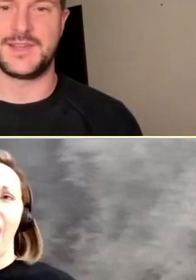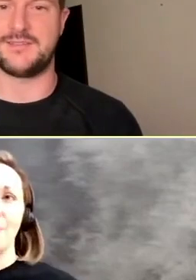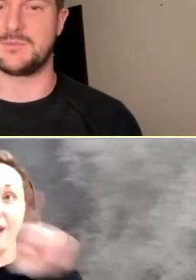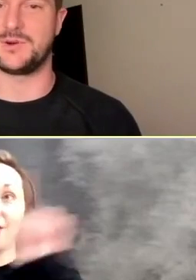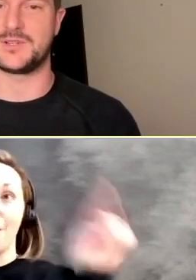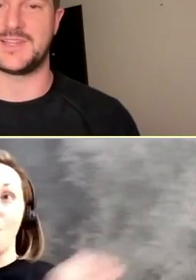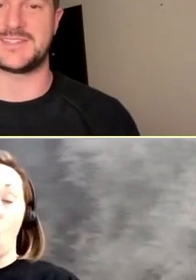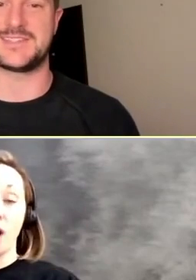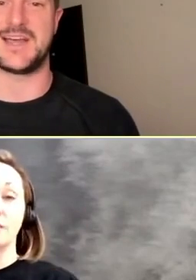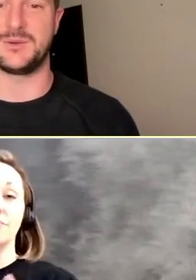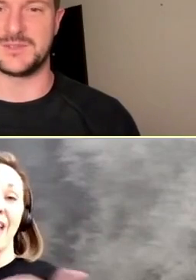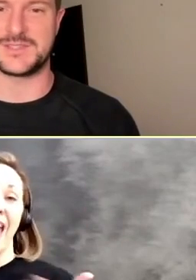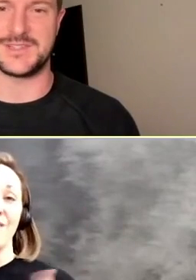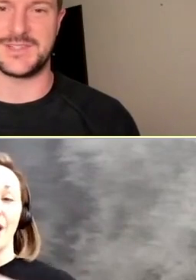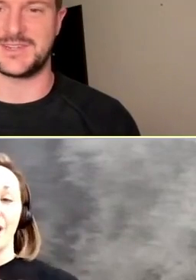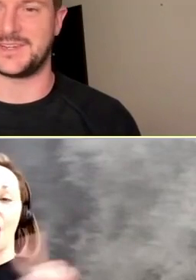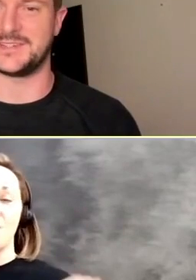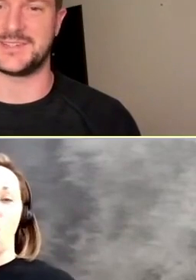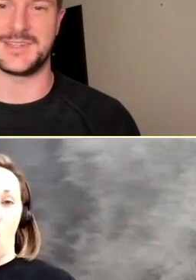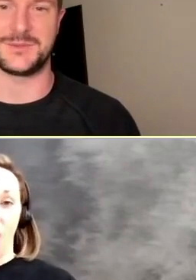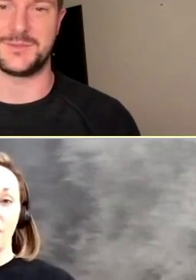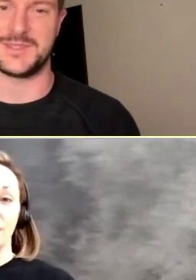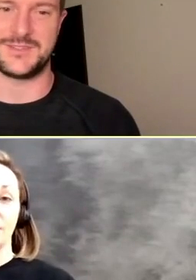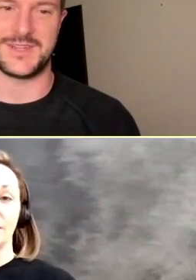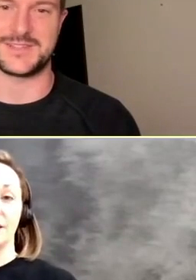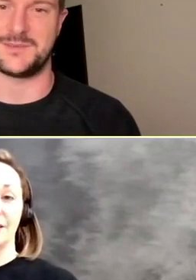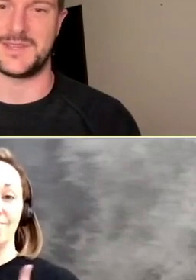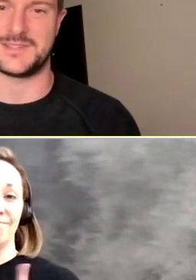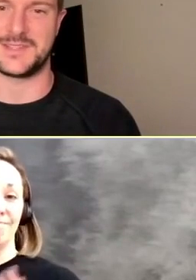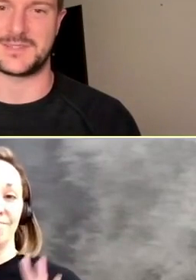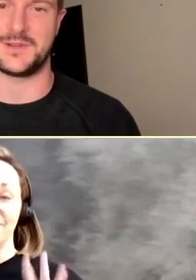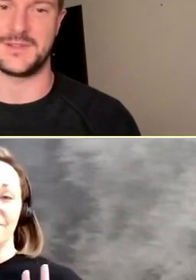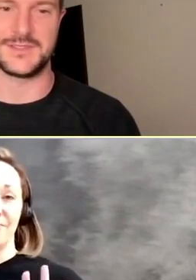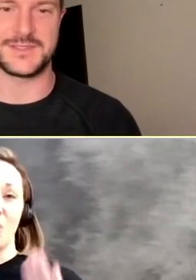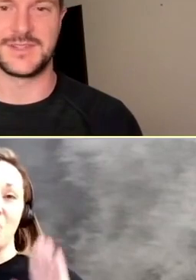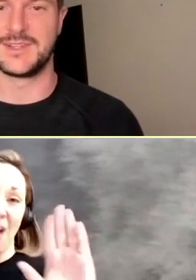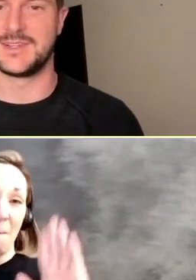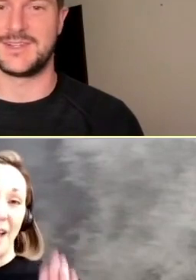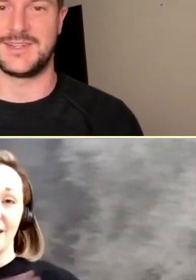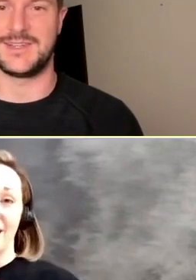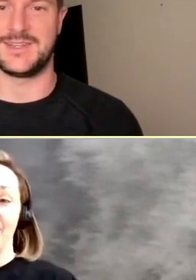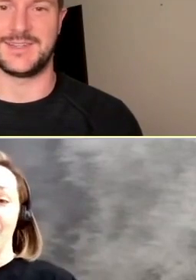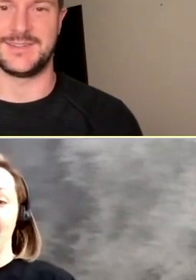because one out of seven men and one out of 200 women